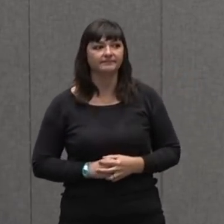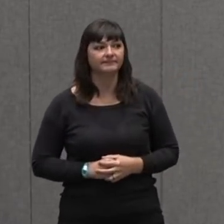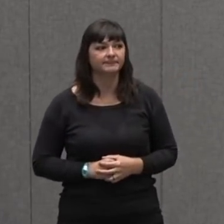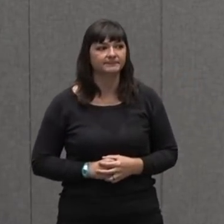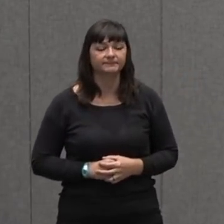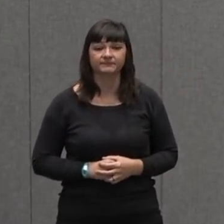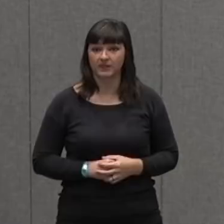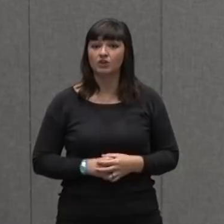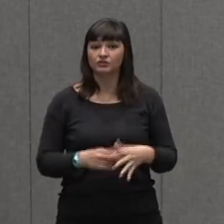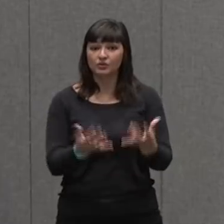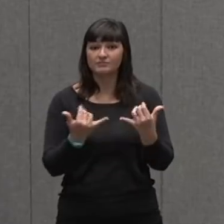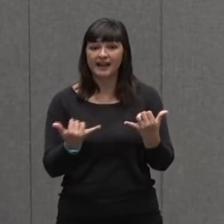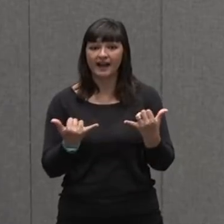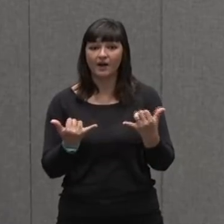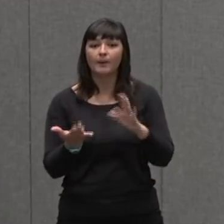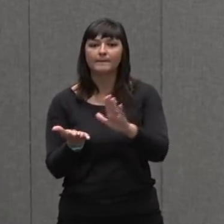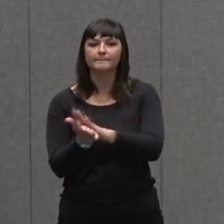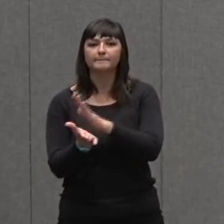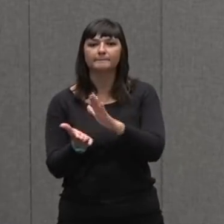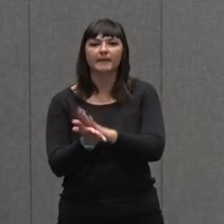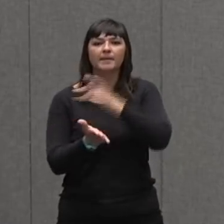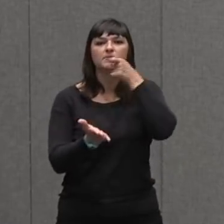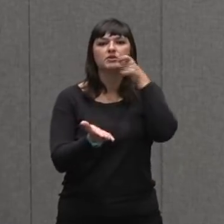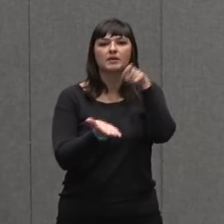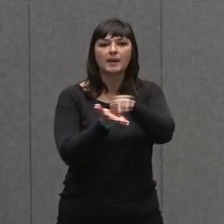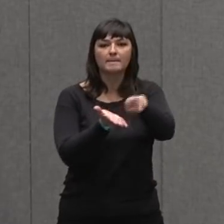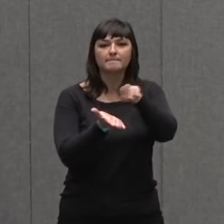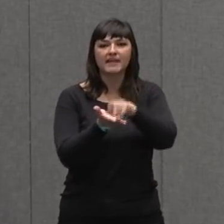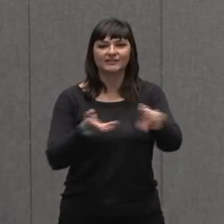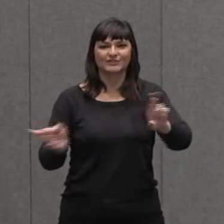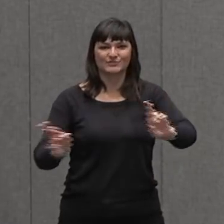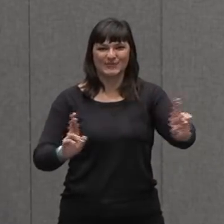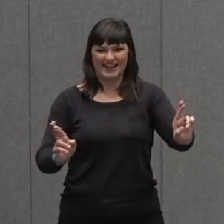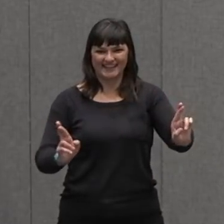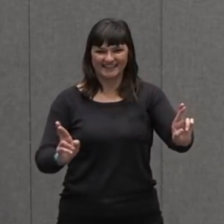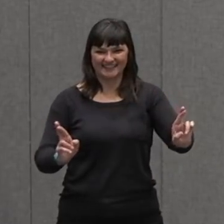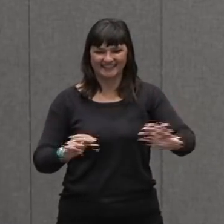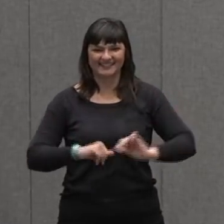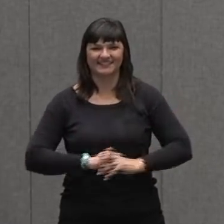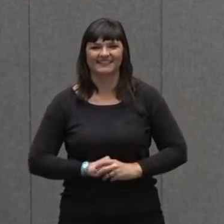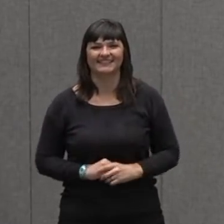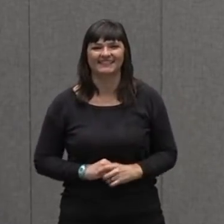You'll need your paper and your pencil. And I'm gonna go ahead show you up here my Frayer model.